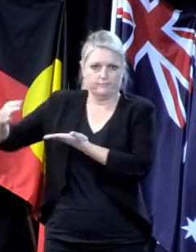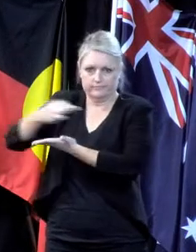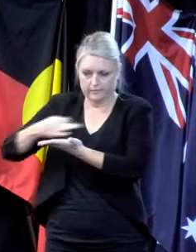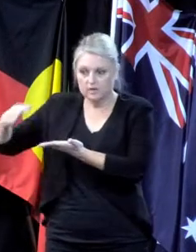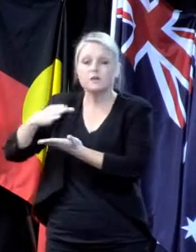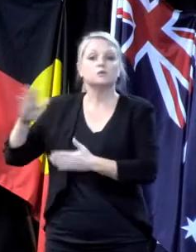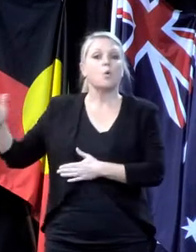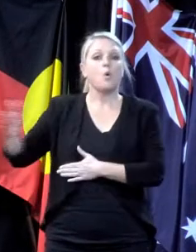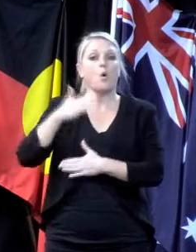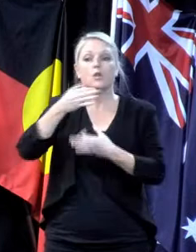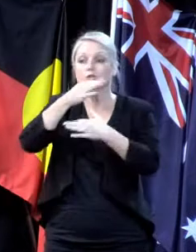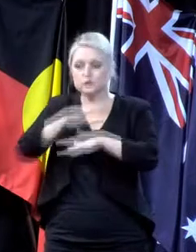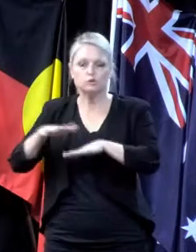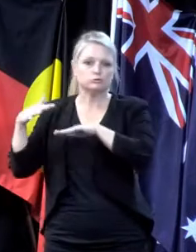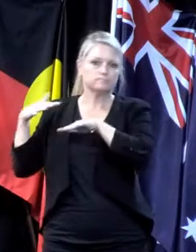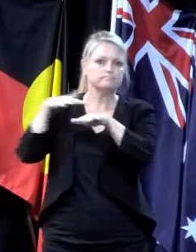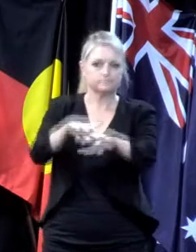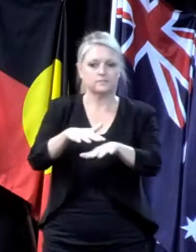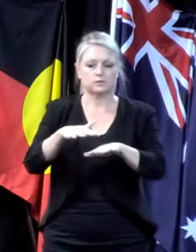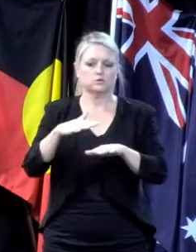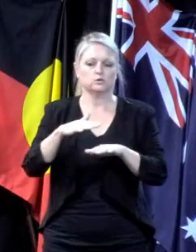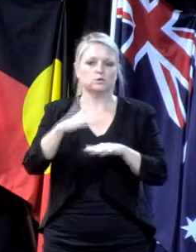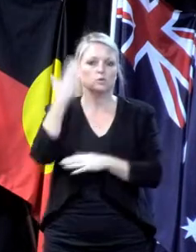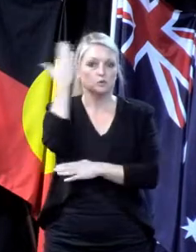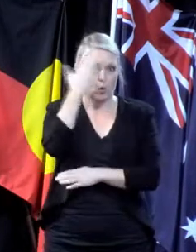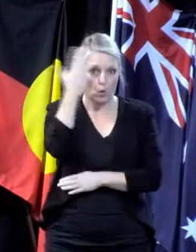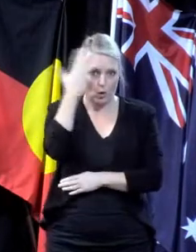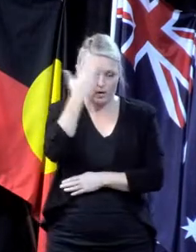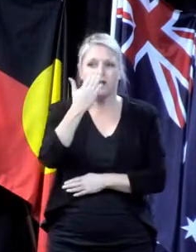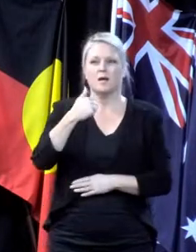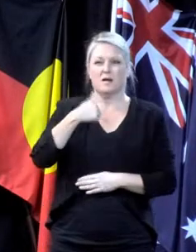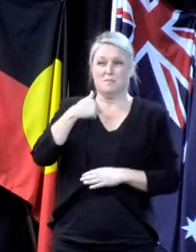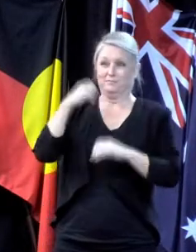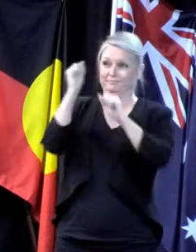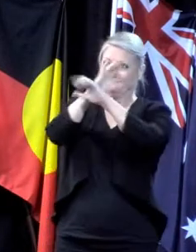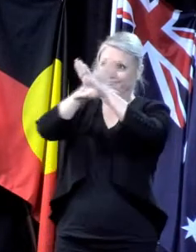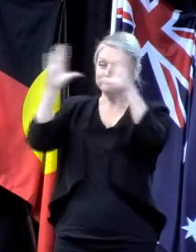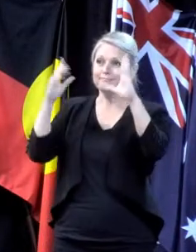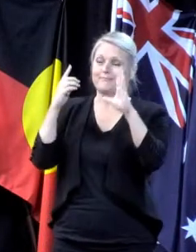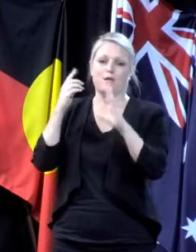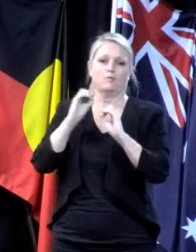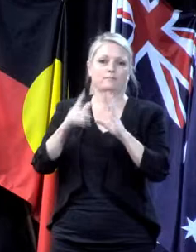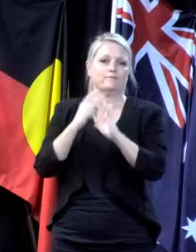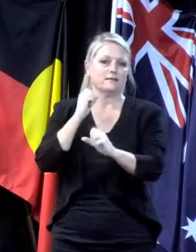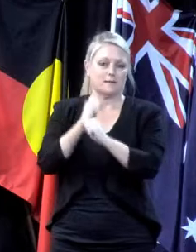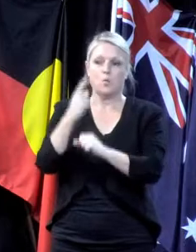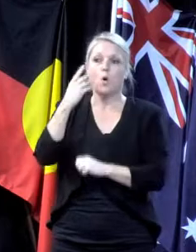And, in my mind, I have a visual of a young lady who attended our school last year and who's currently still